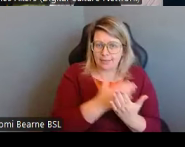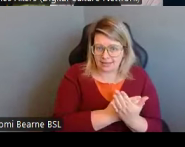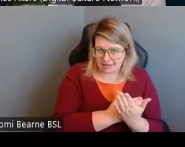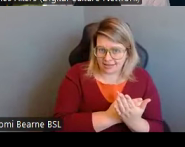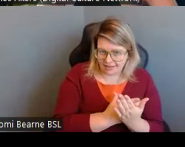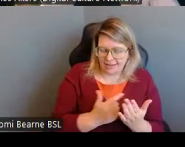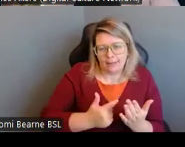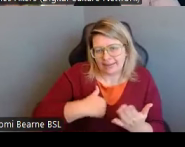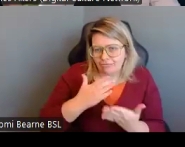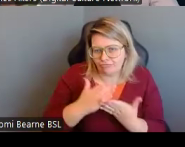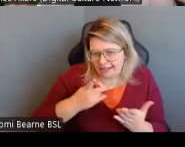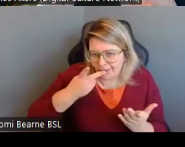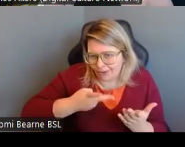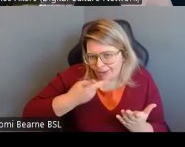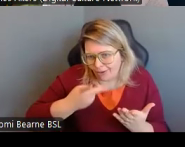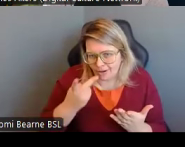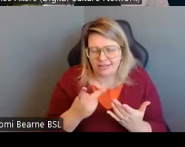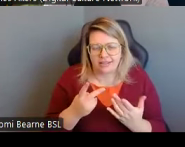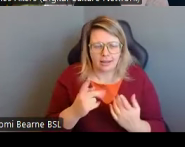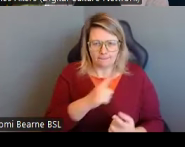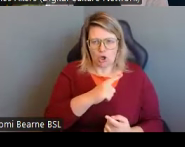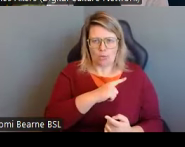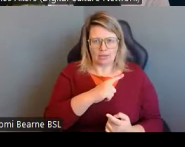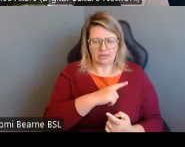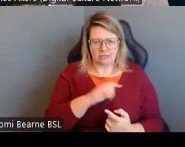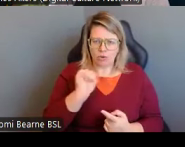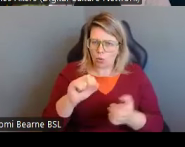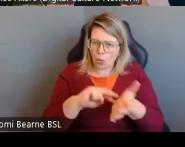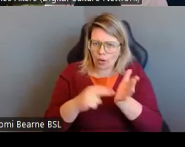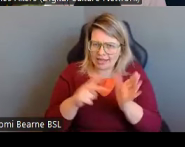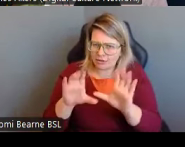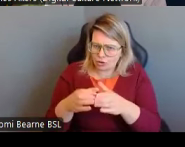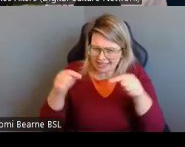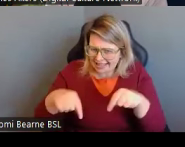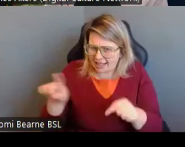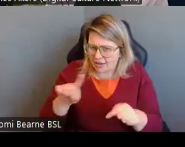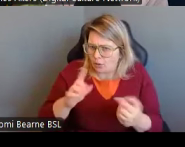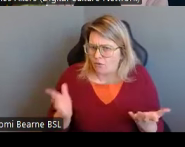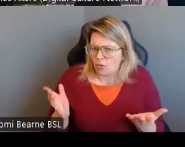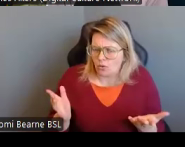this purpose of why your organization exists. Everything that you do, especially with data and things that you're collecting